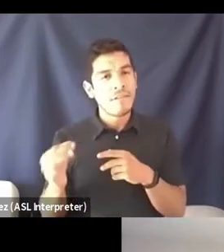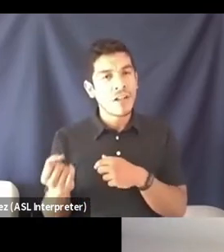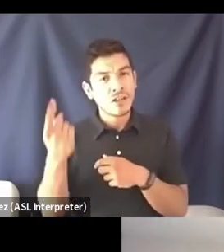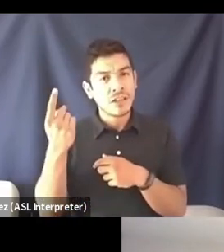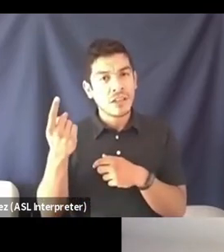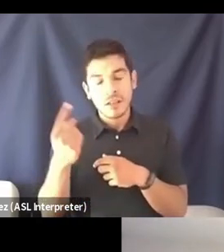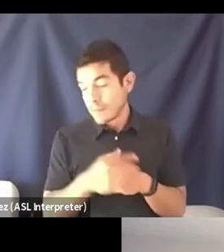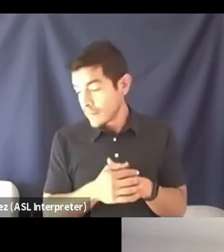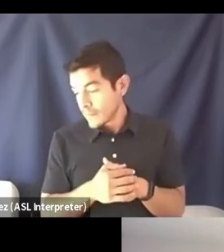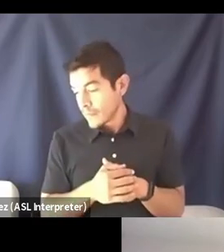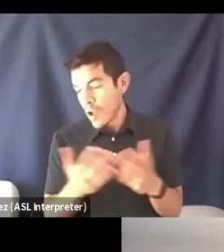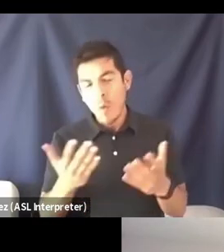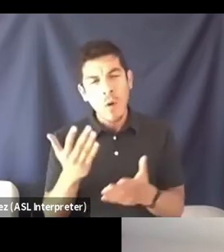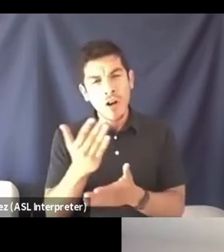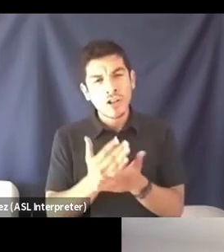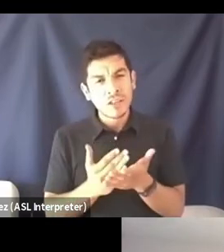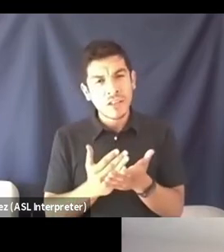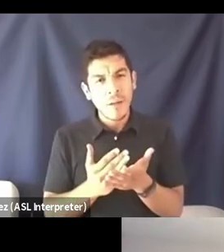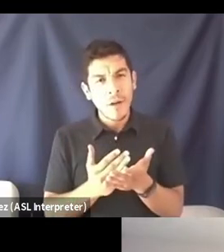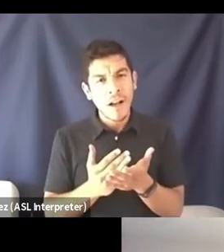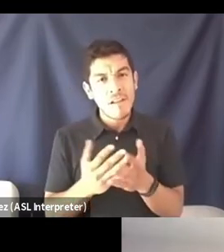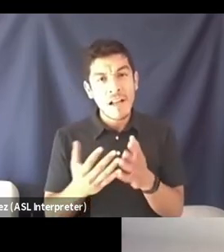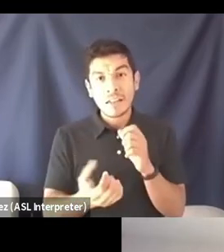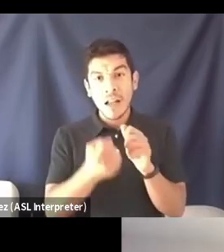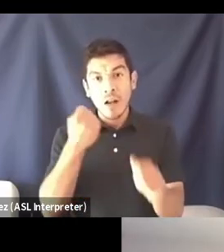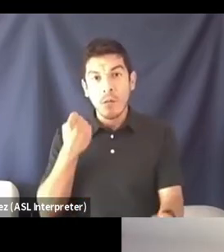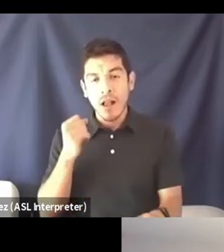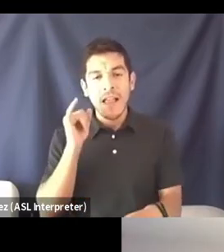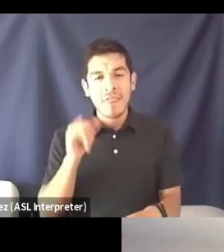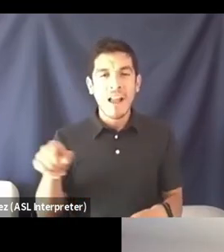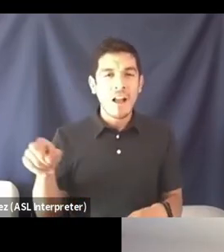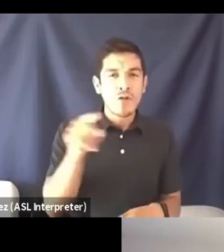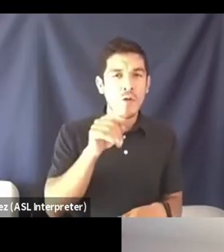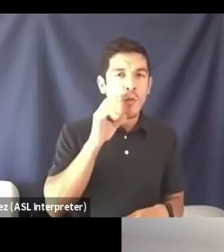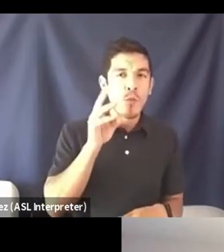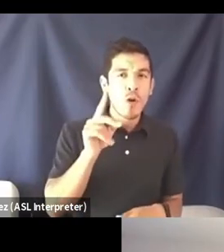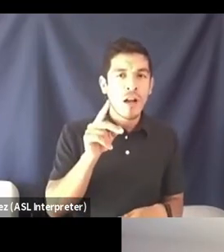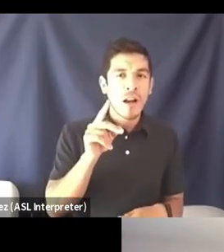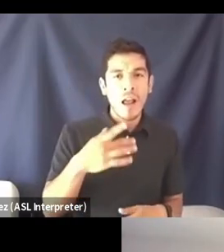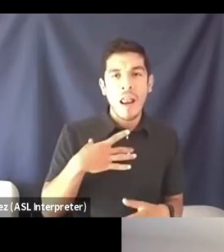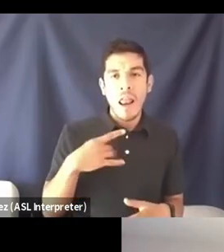what are some of the takeaways that you would like them to have